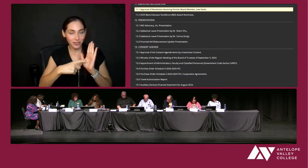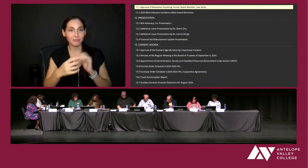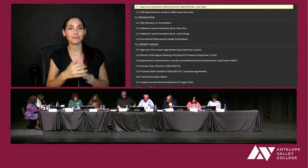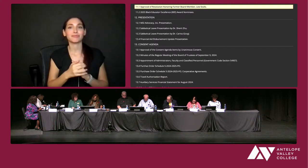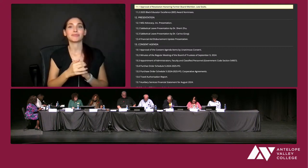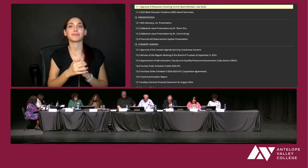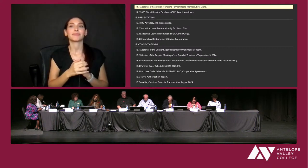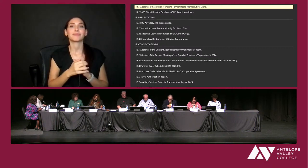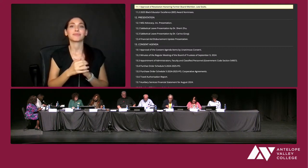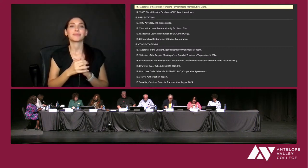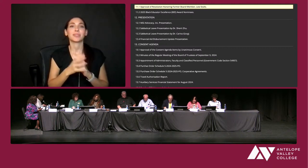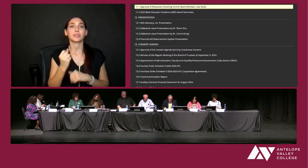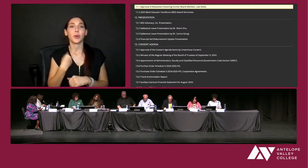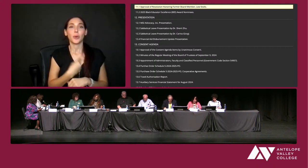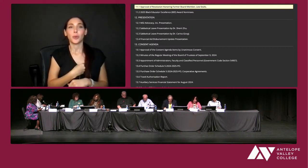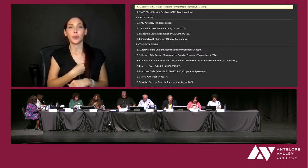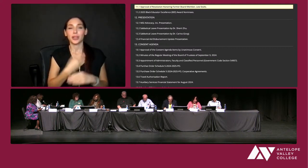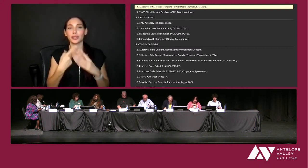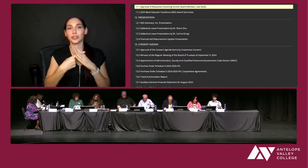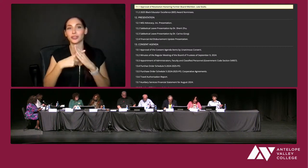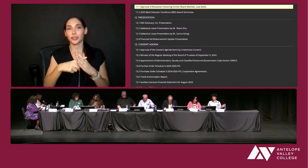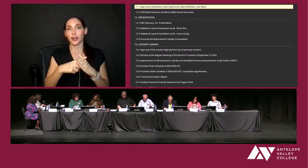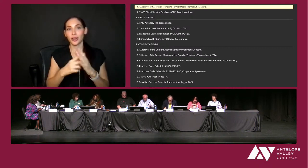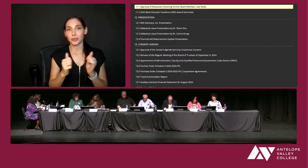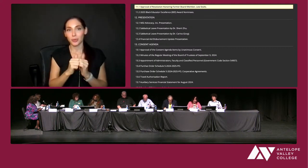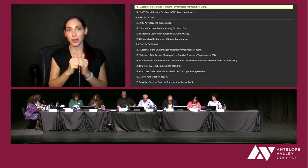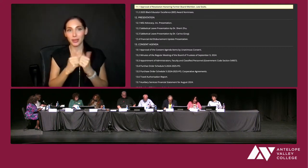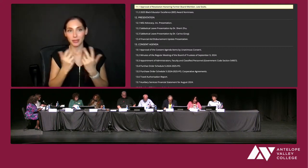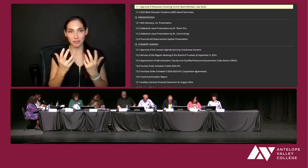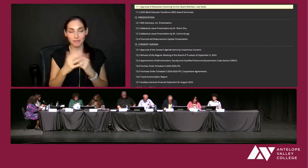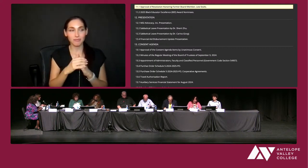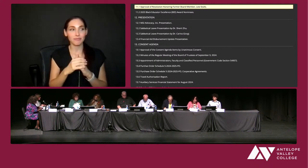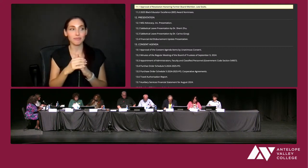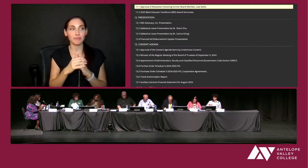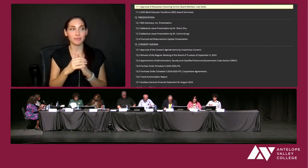So we are starting with this resolution.